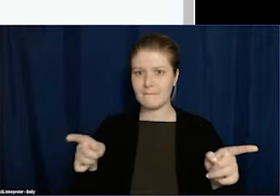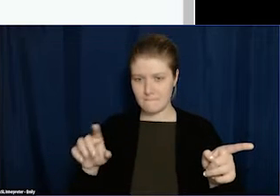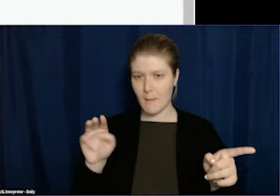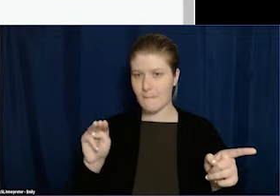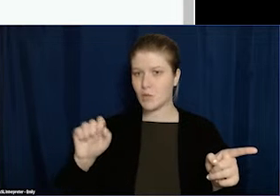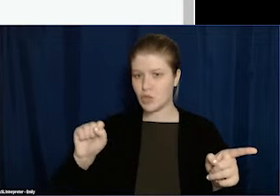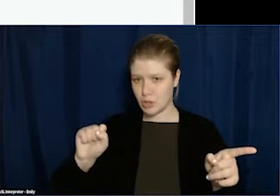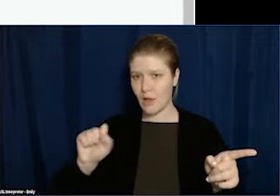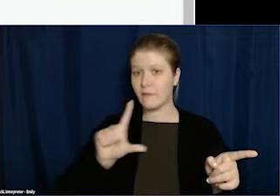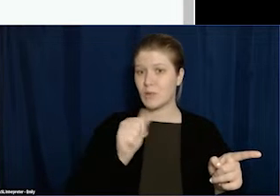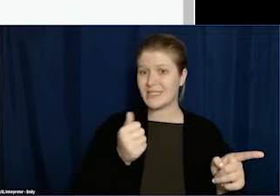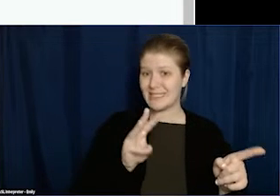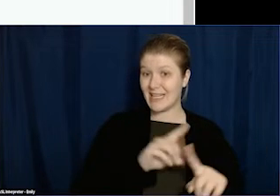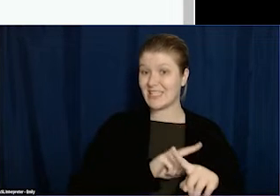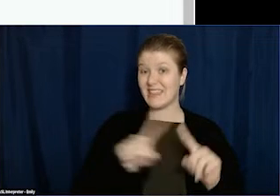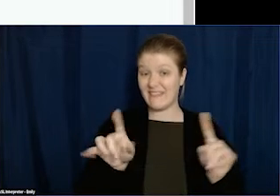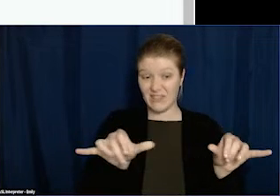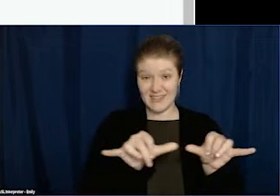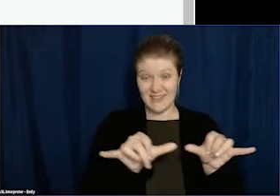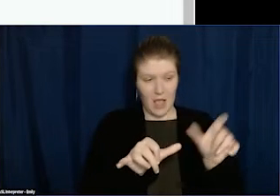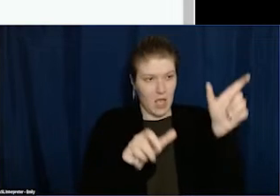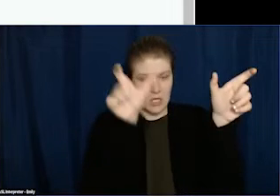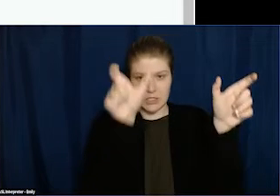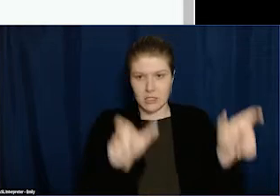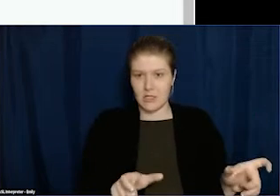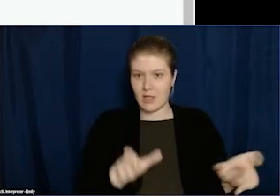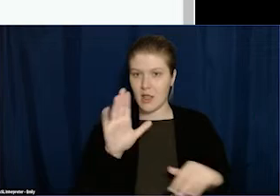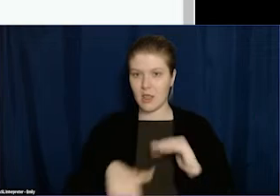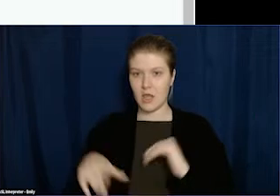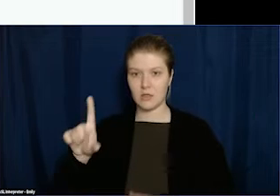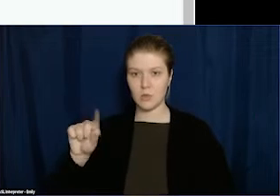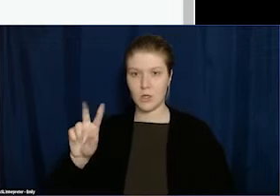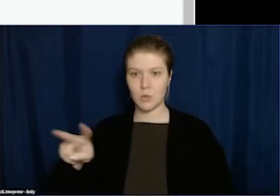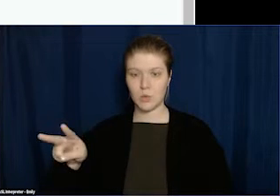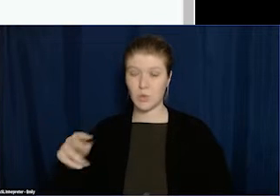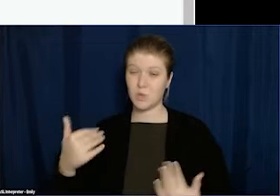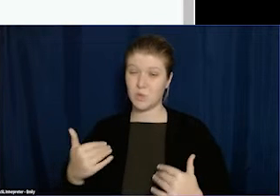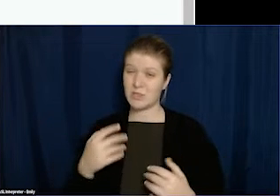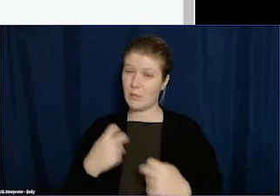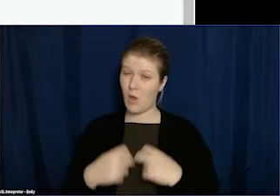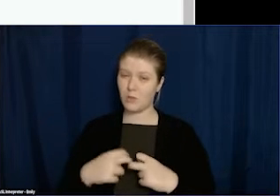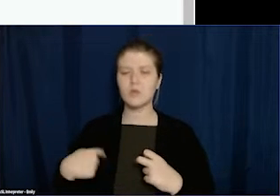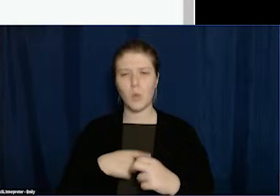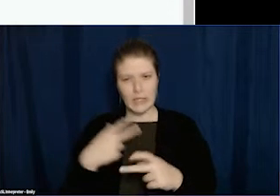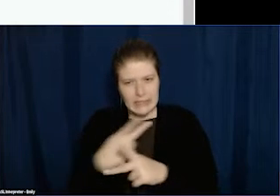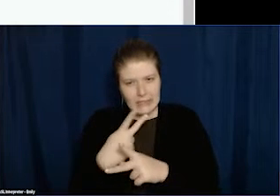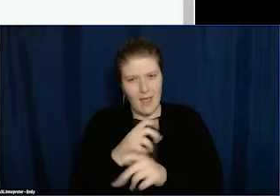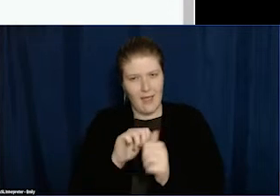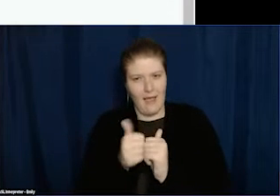But we are still checking for line spacing and for URLs, and for section headers if they require it.